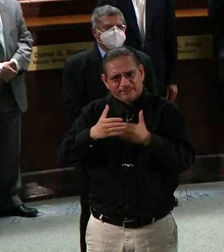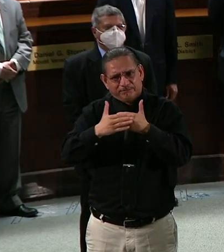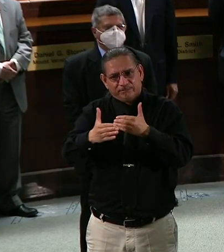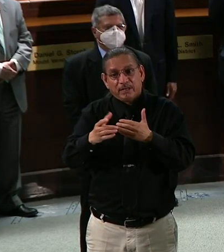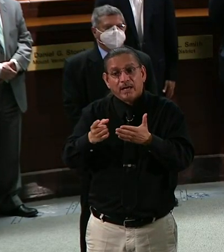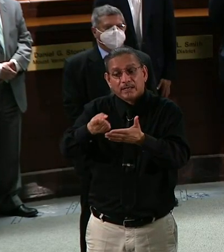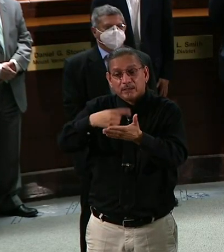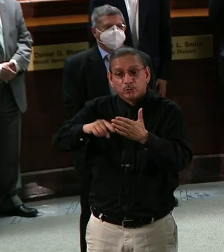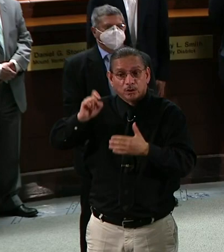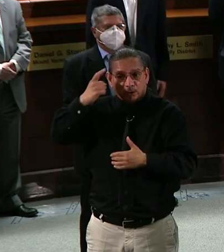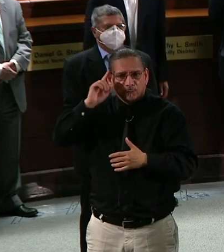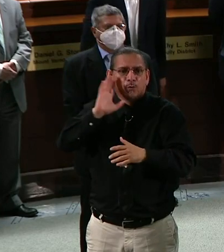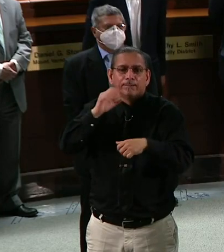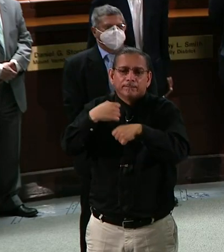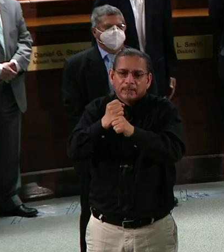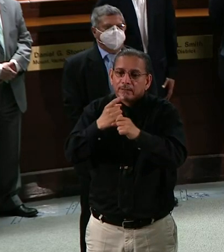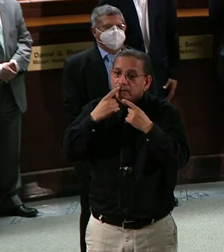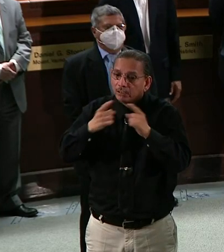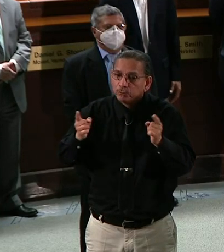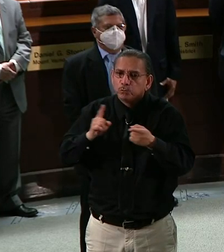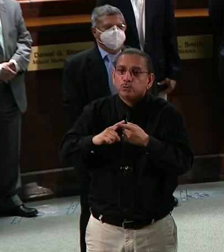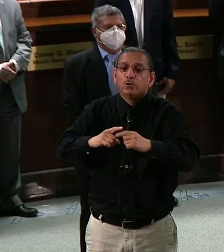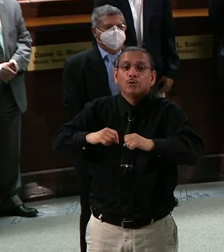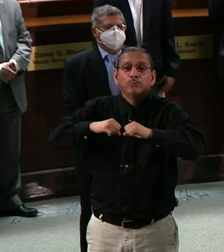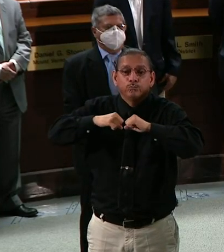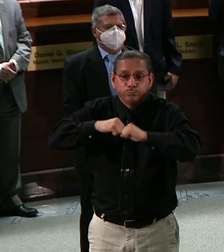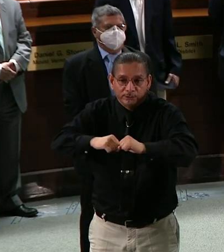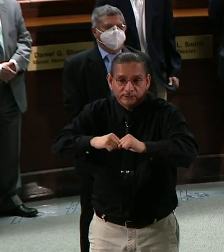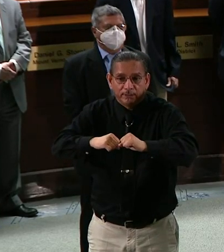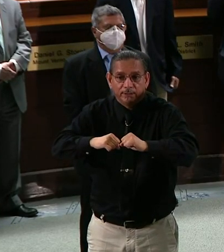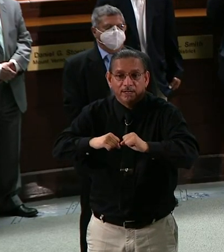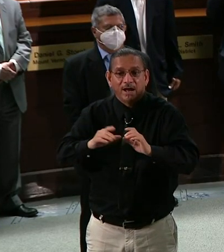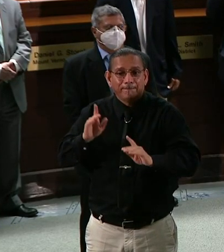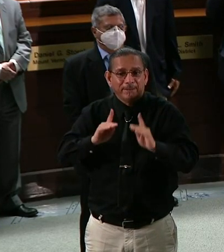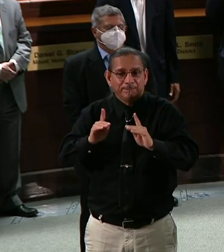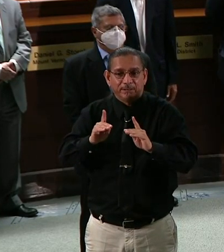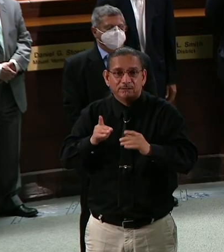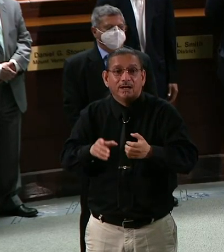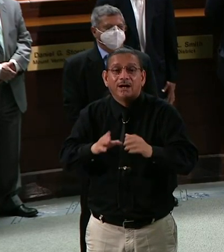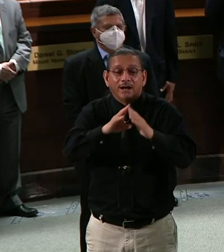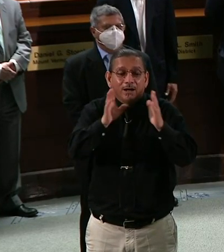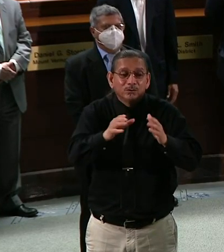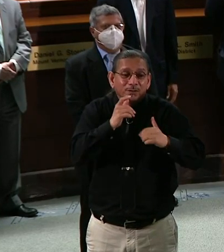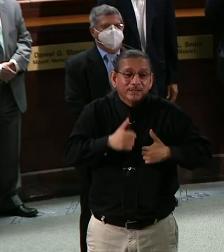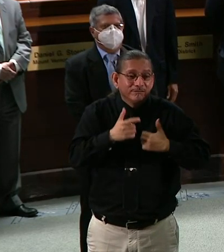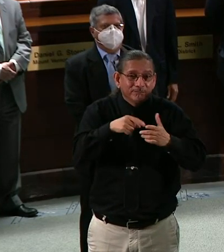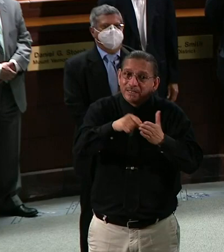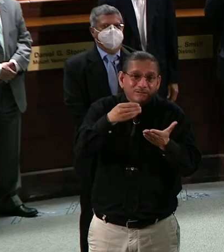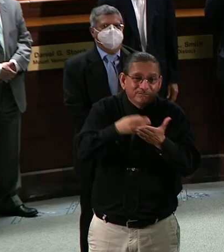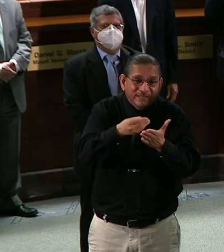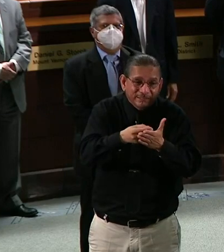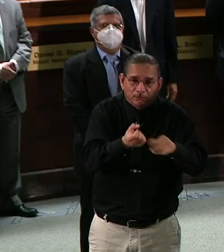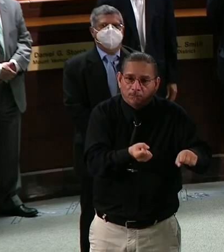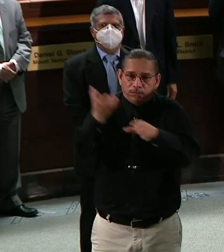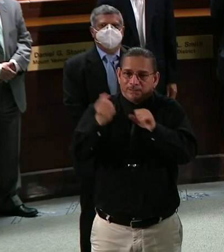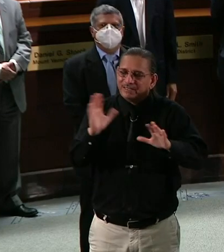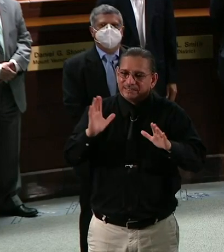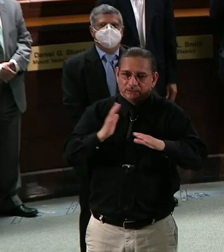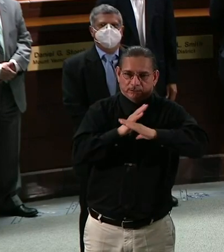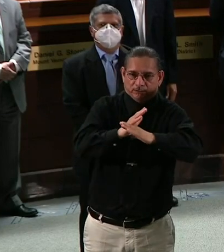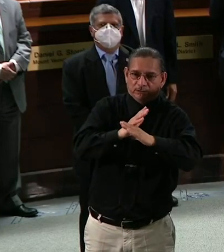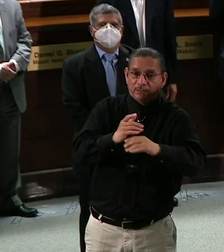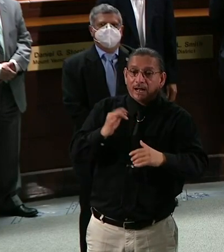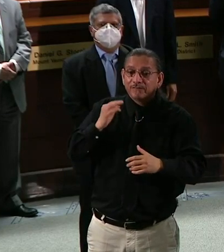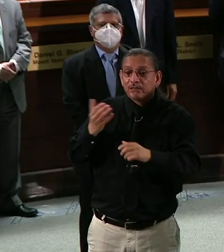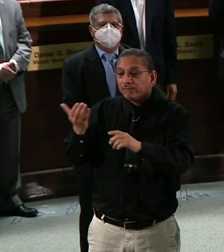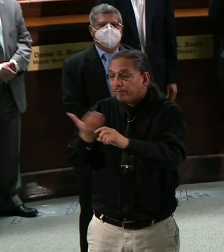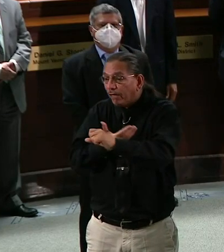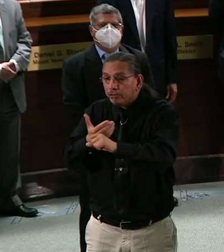CEO. AS I LOOK AT THE WE HAVE